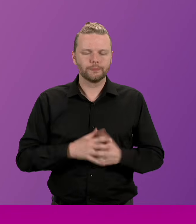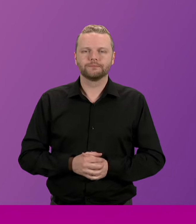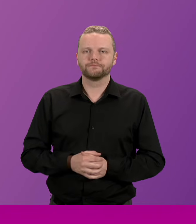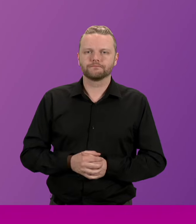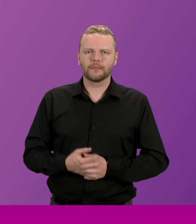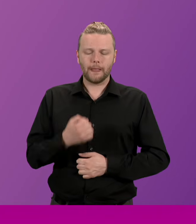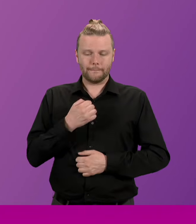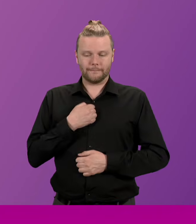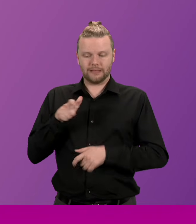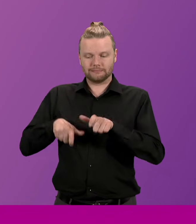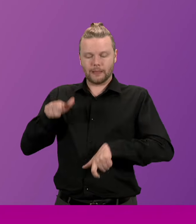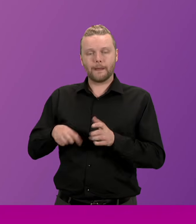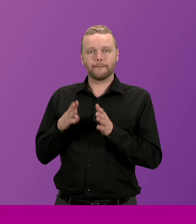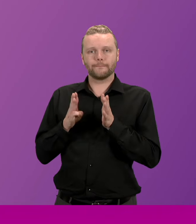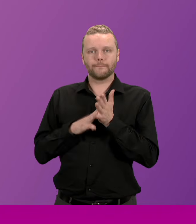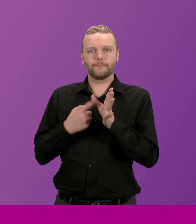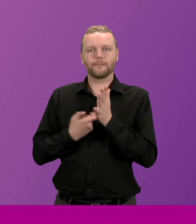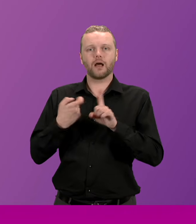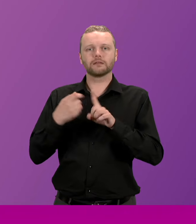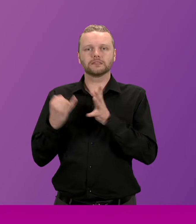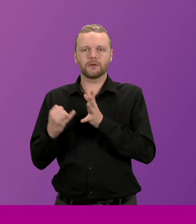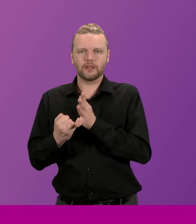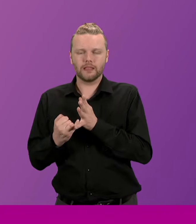My constituent Mark Sommerville was diagnosed with motor neurone disease